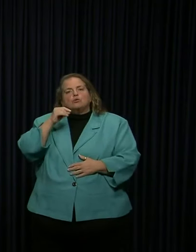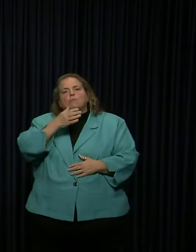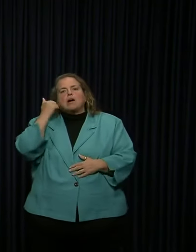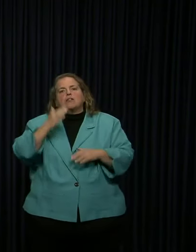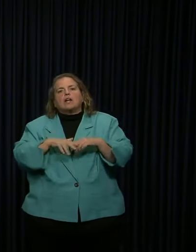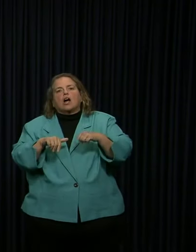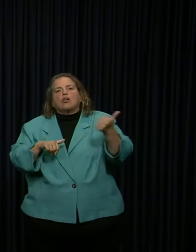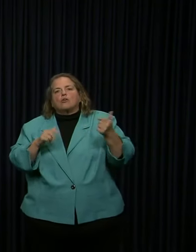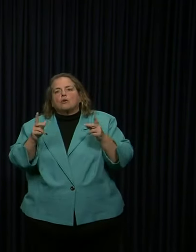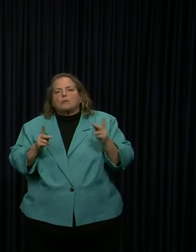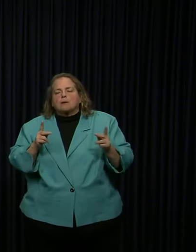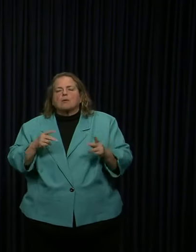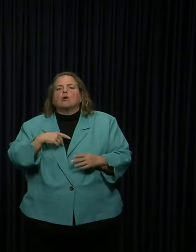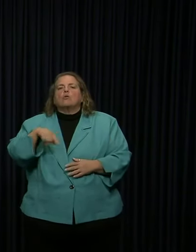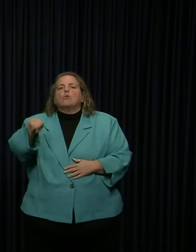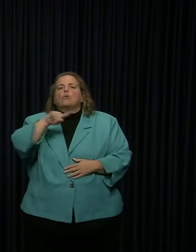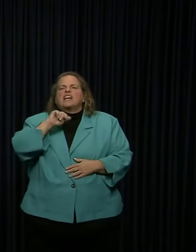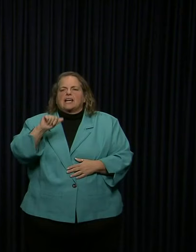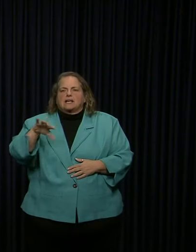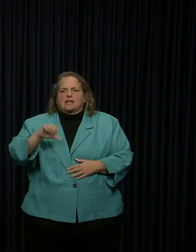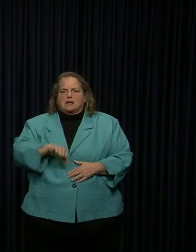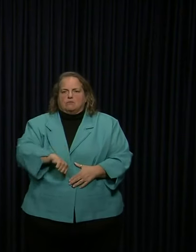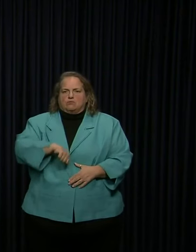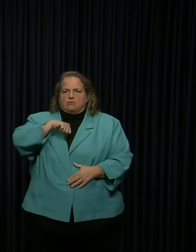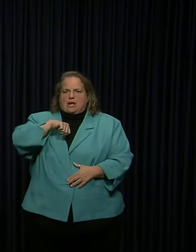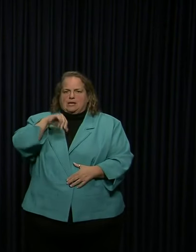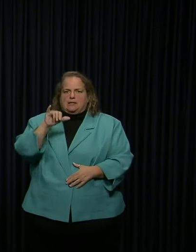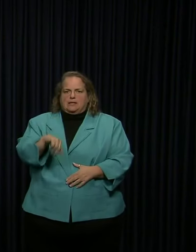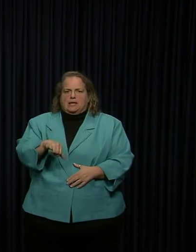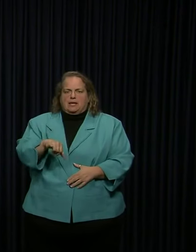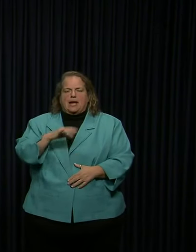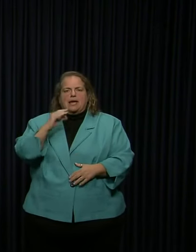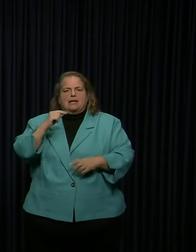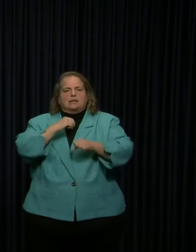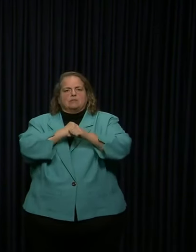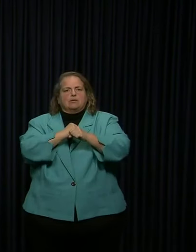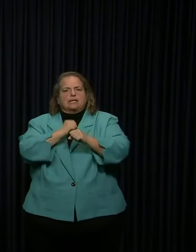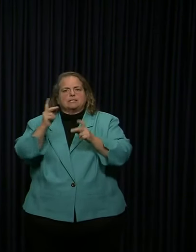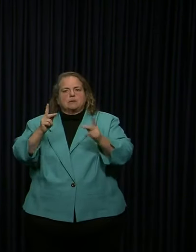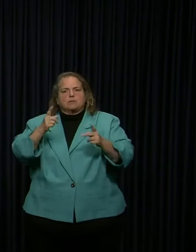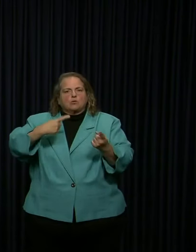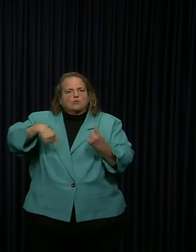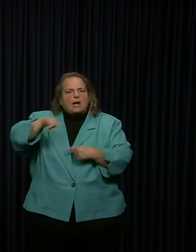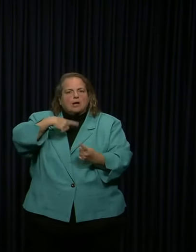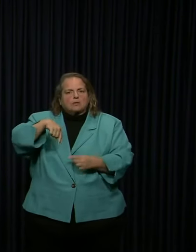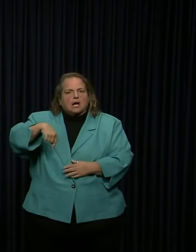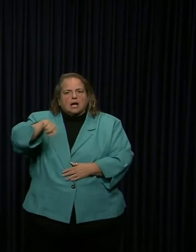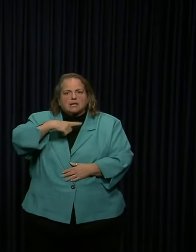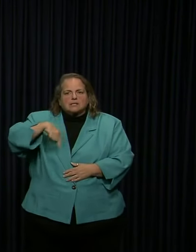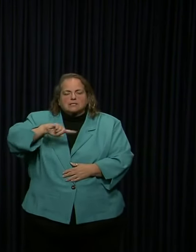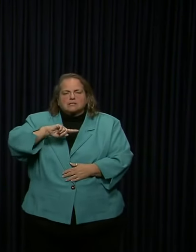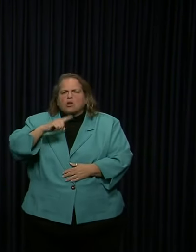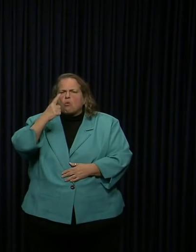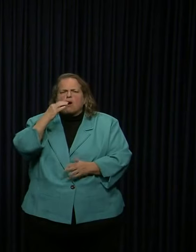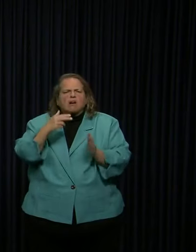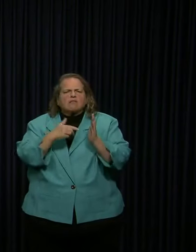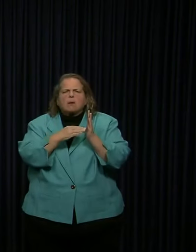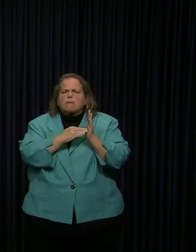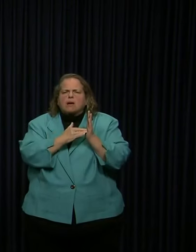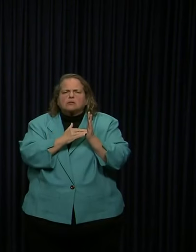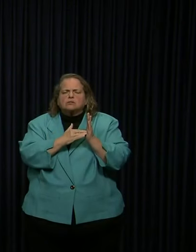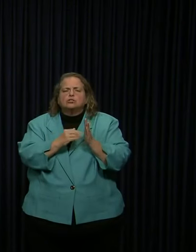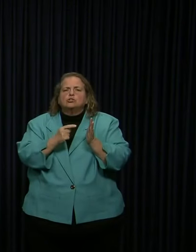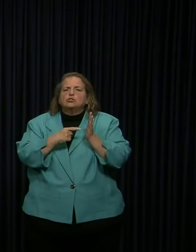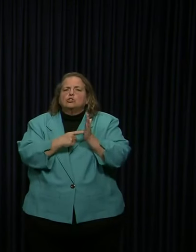SO THIS IS LOOKING AT INDIANA